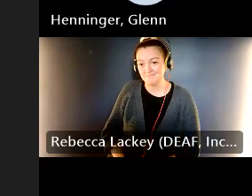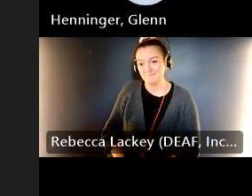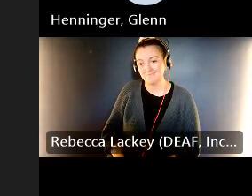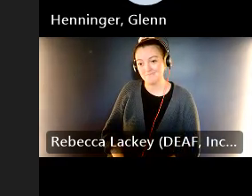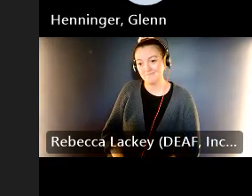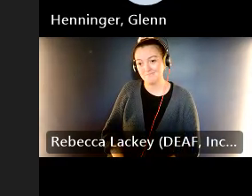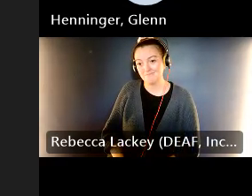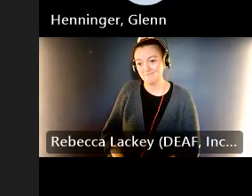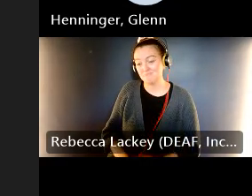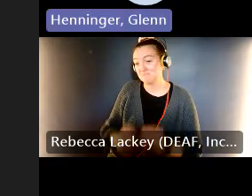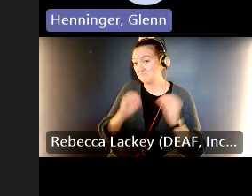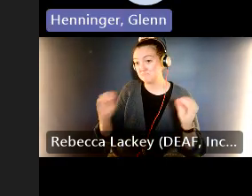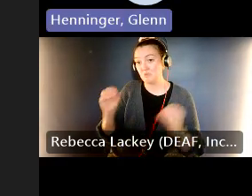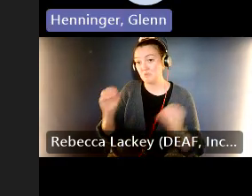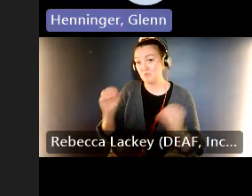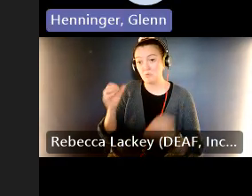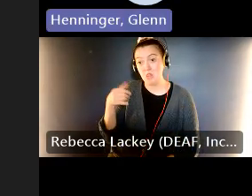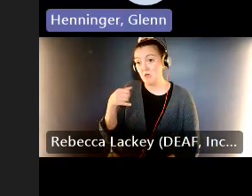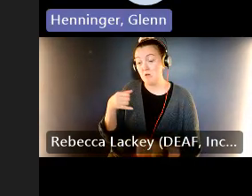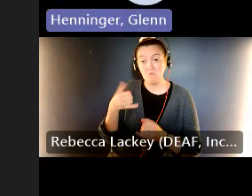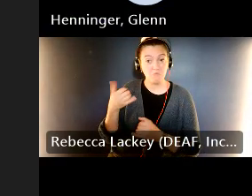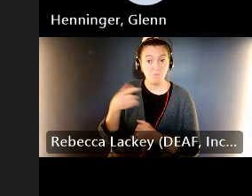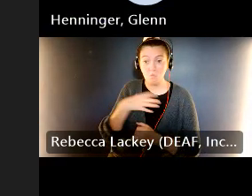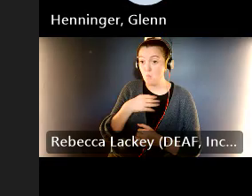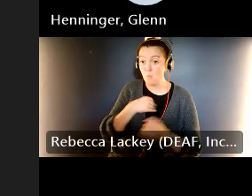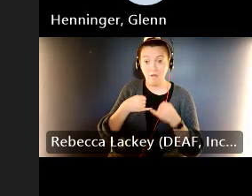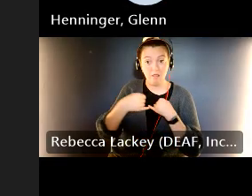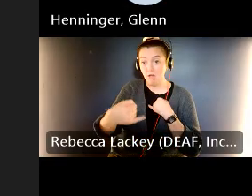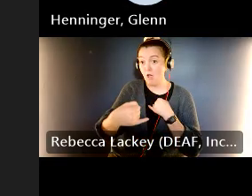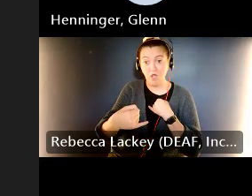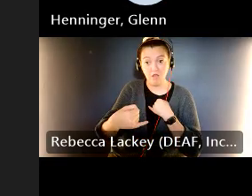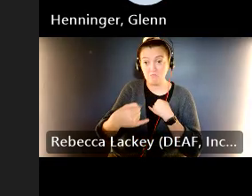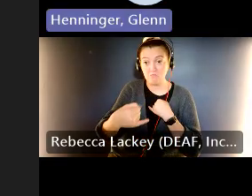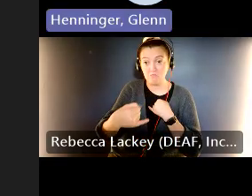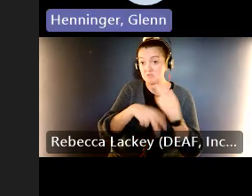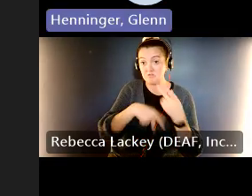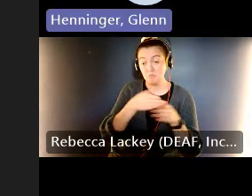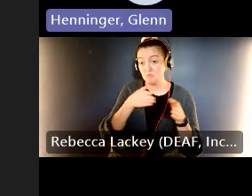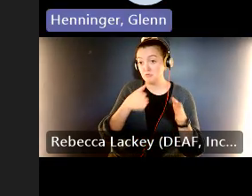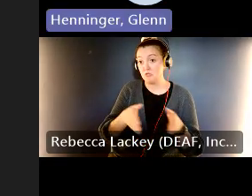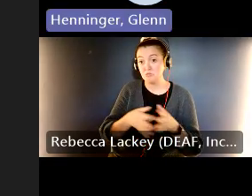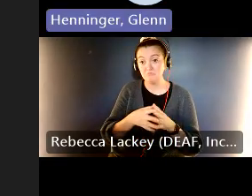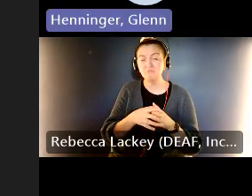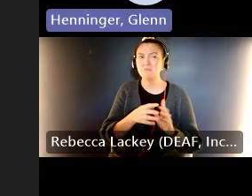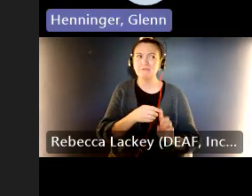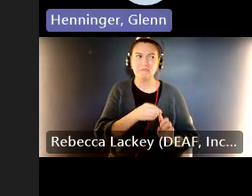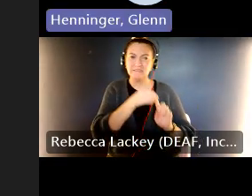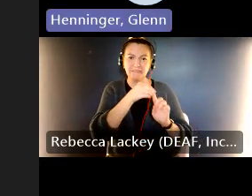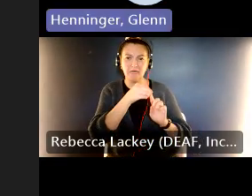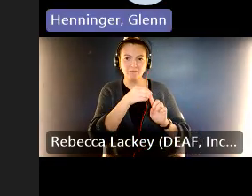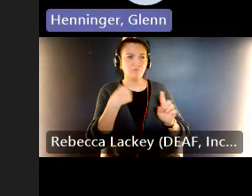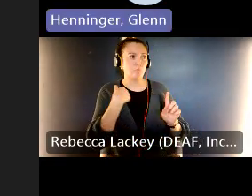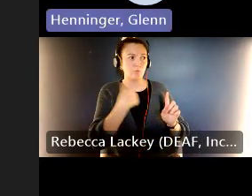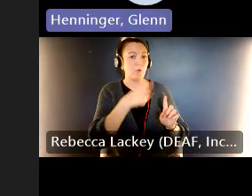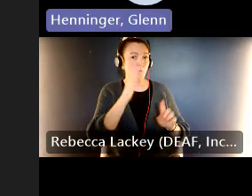There is no yellow line or white lines on this street, on those kind of streets other than those that we are going to put on the speed humps.